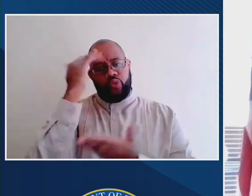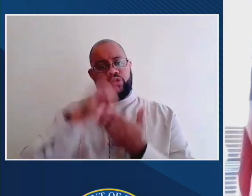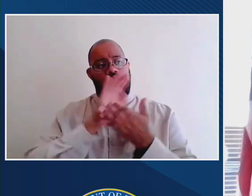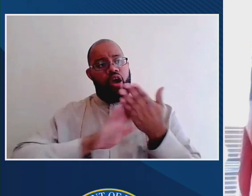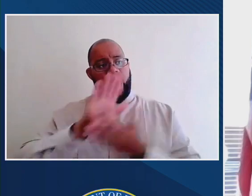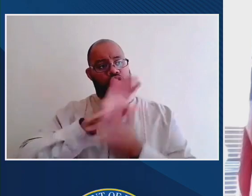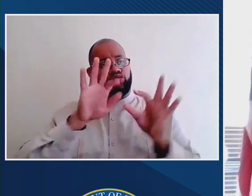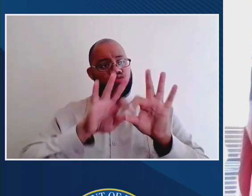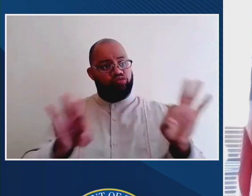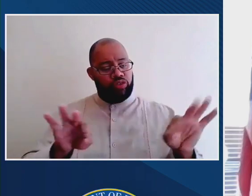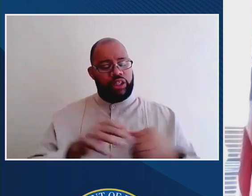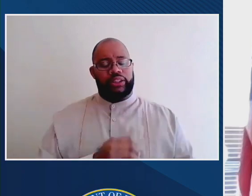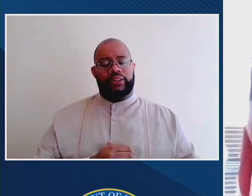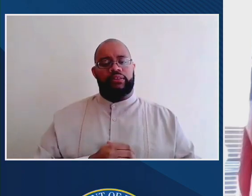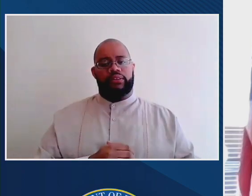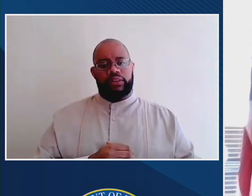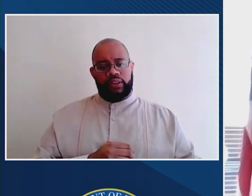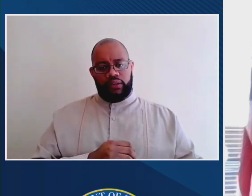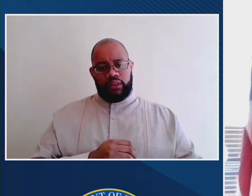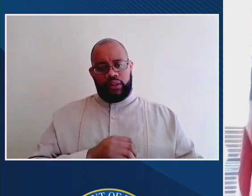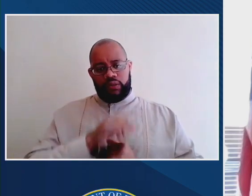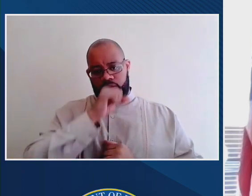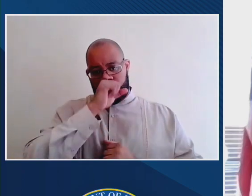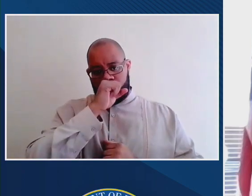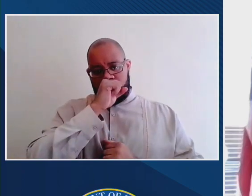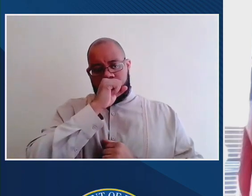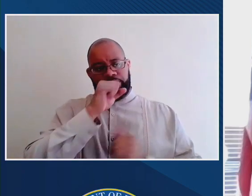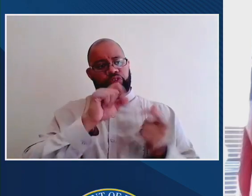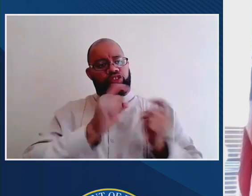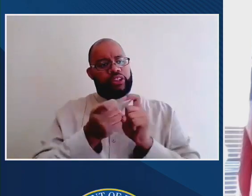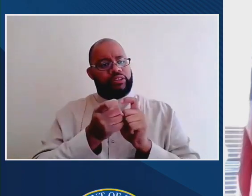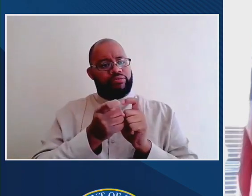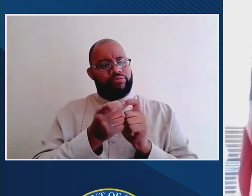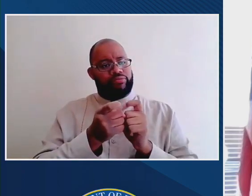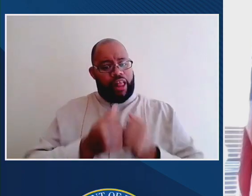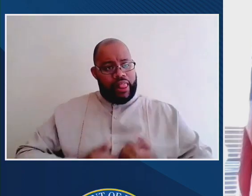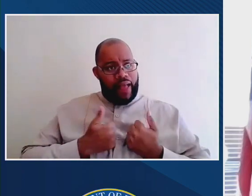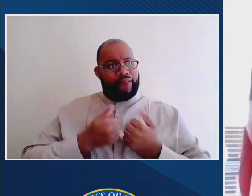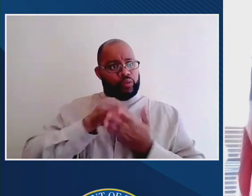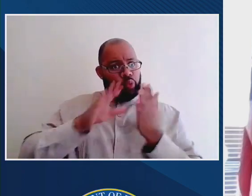can change the trajectory of a student's life or their family's life.